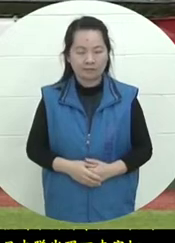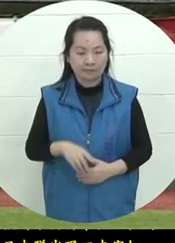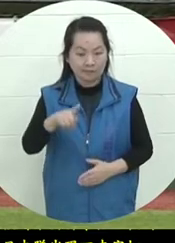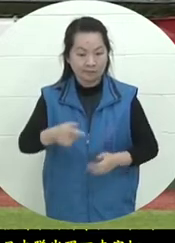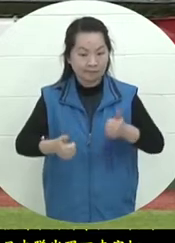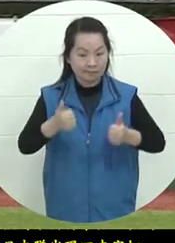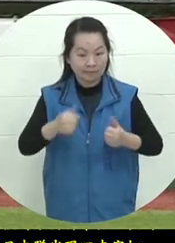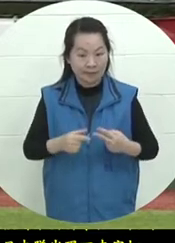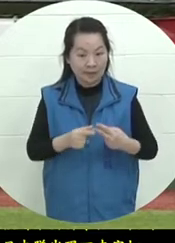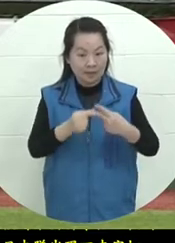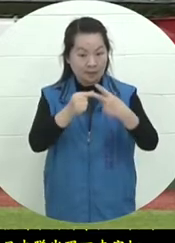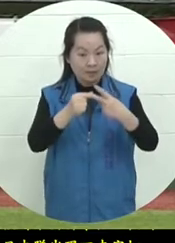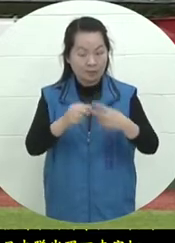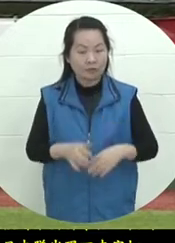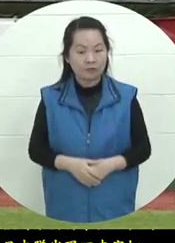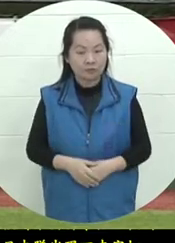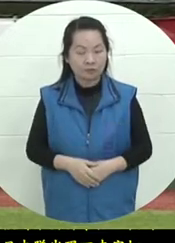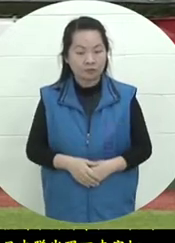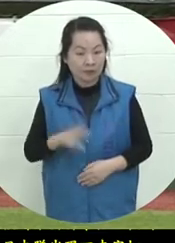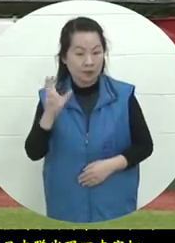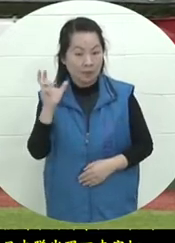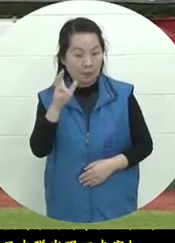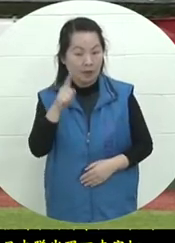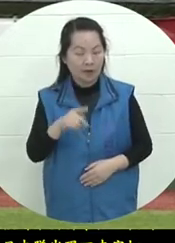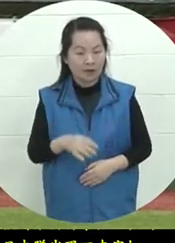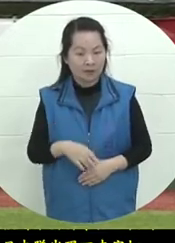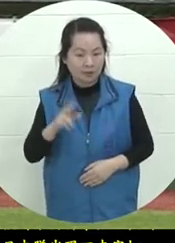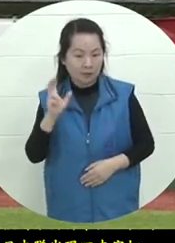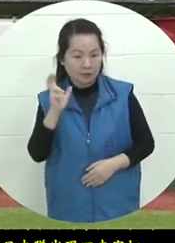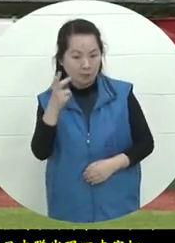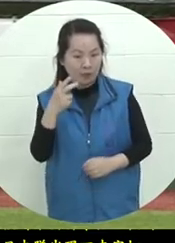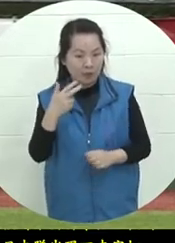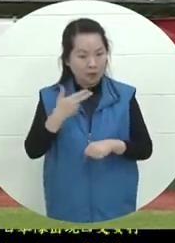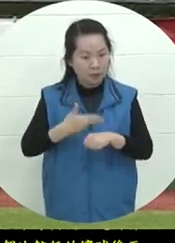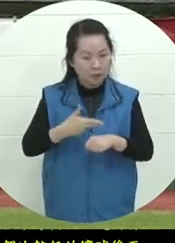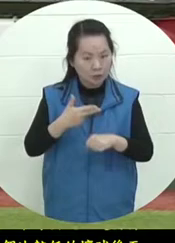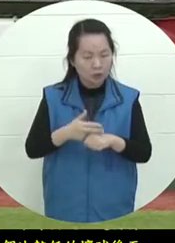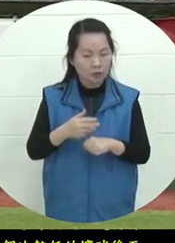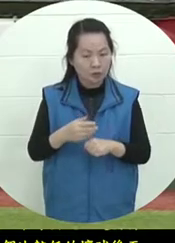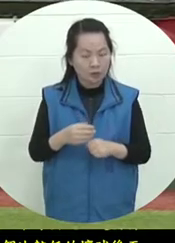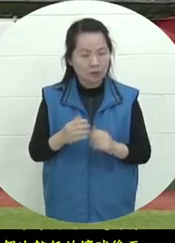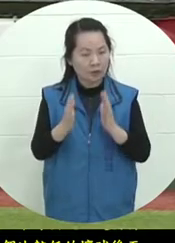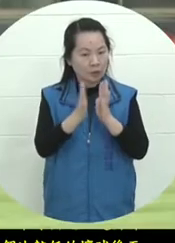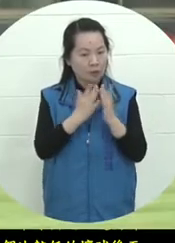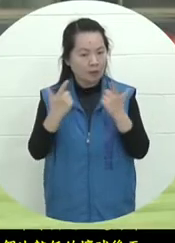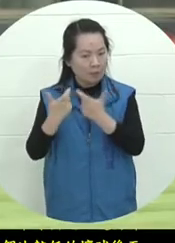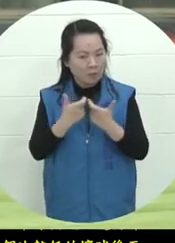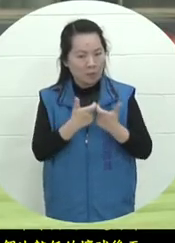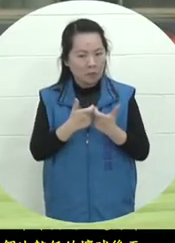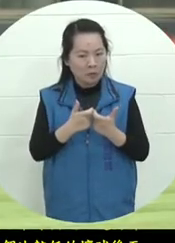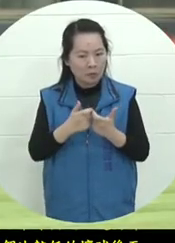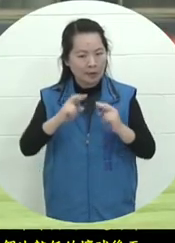second inning n The god is obviously in the combination of the ball and the covering teammates. At first, there are more change balls.